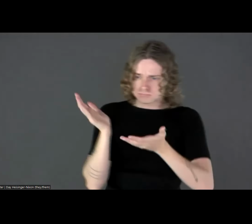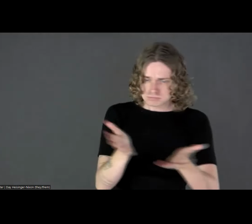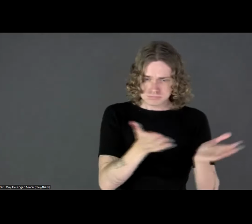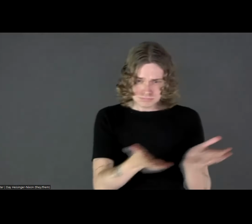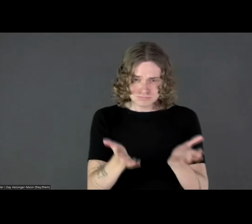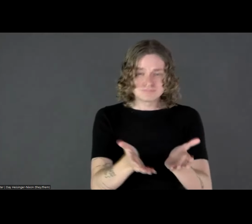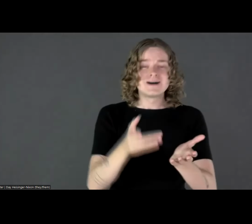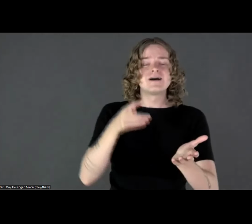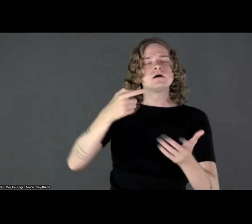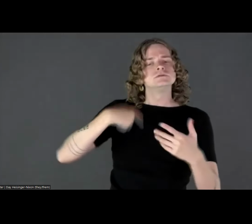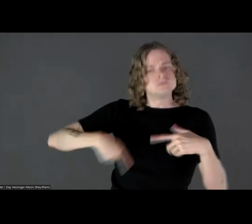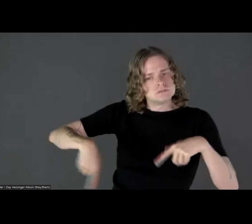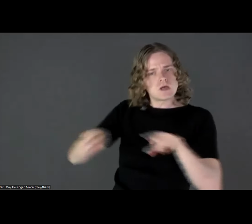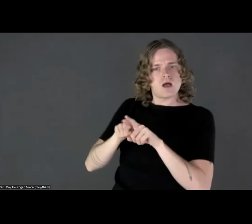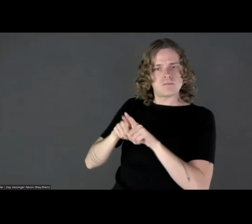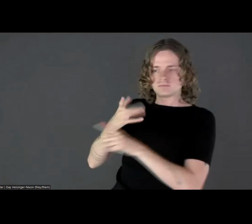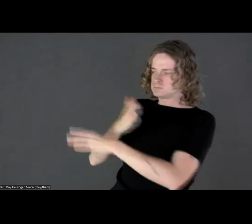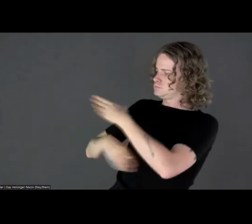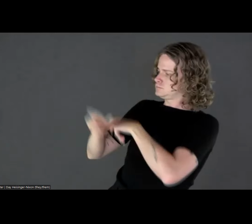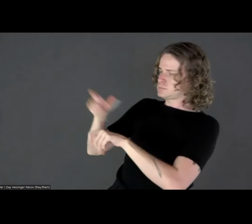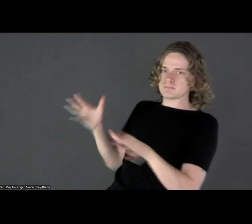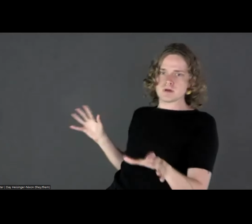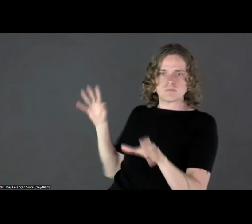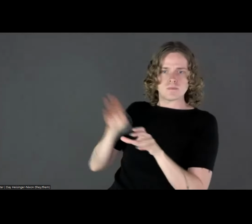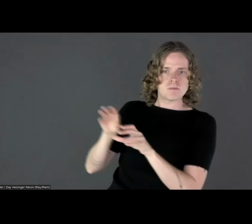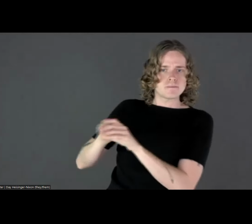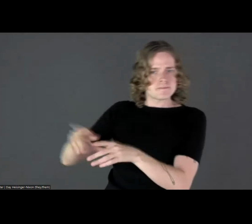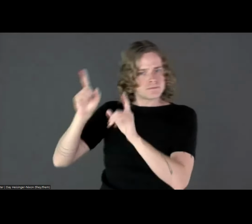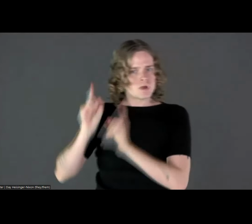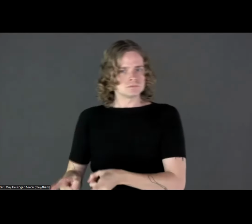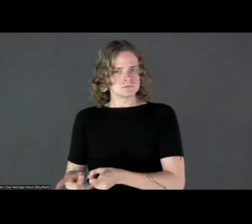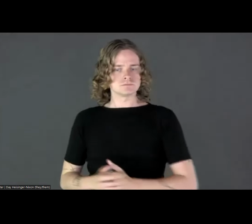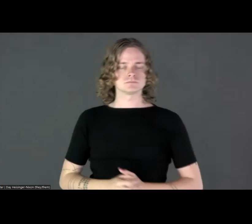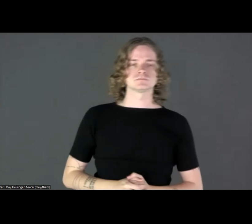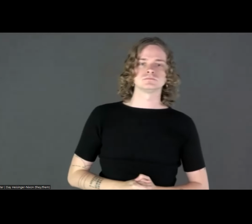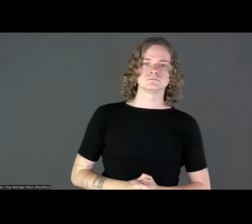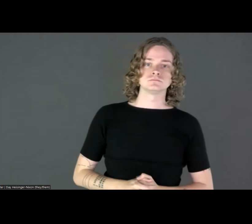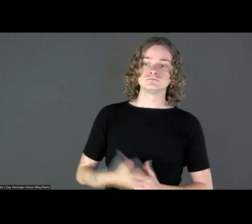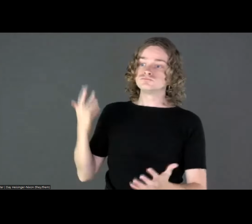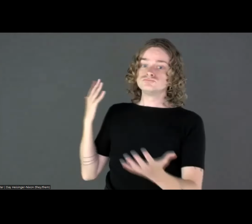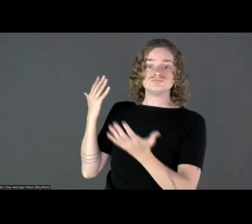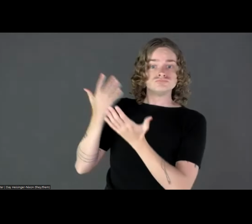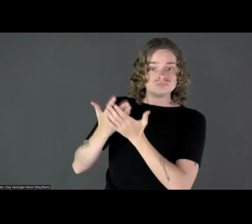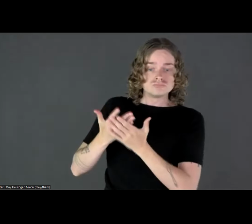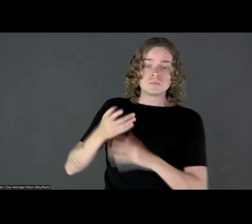Over the last 12 months, the European Disability Forum and member eight countries including Ukraine